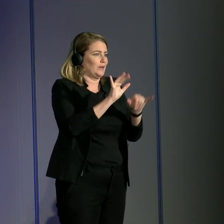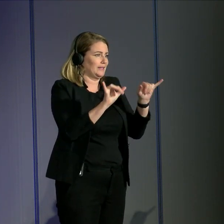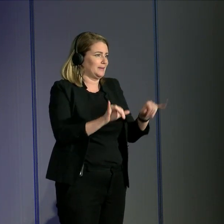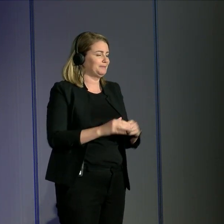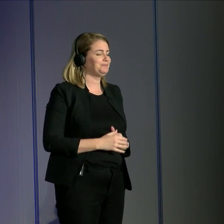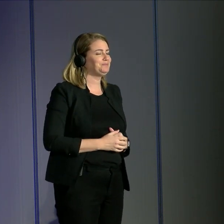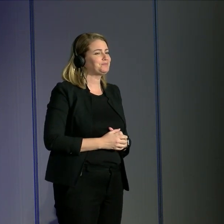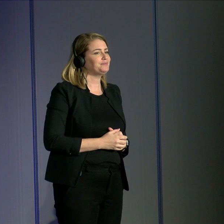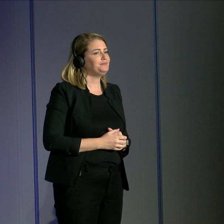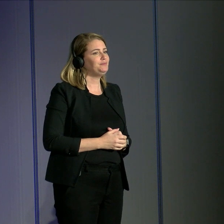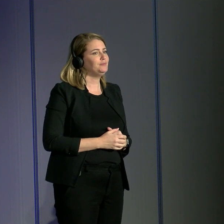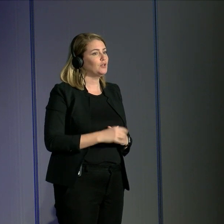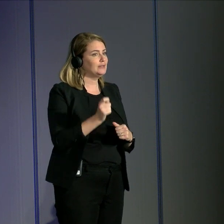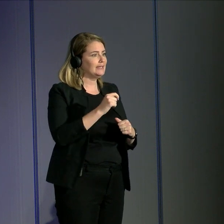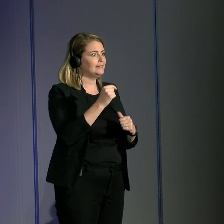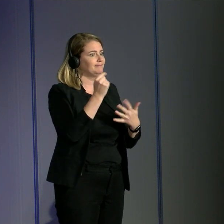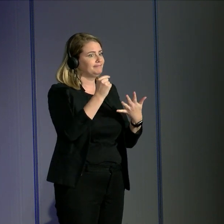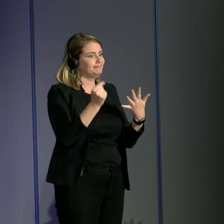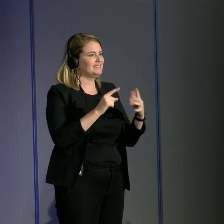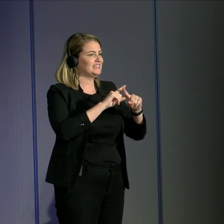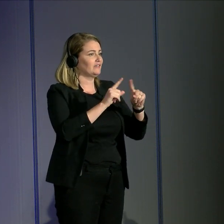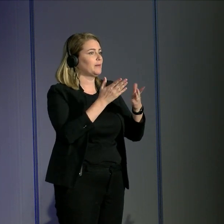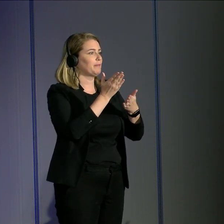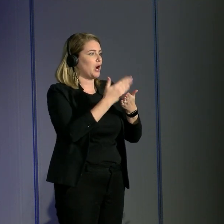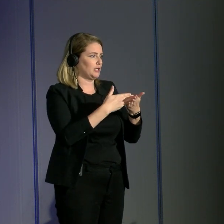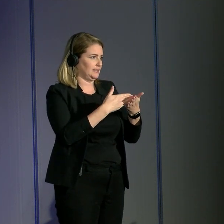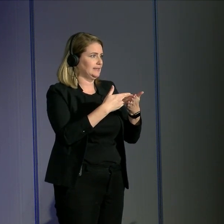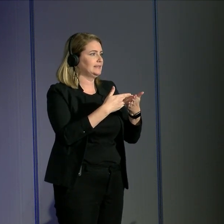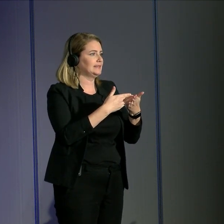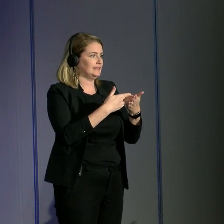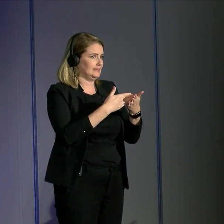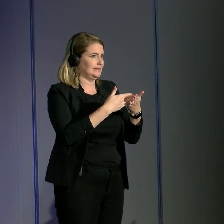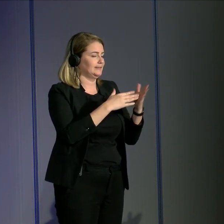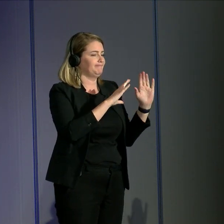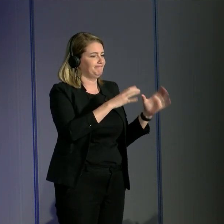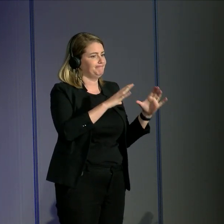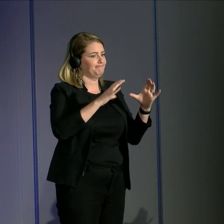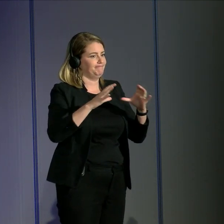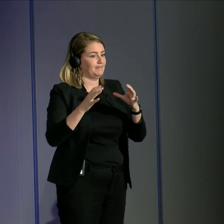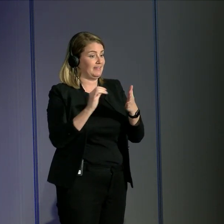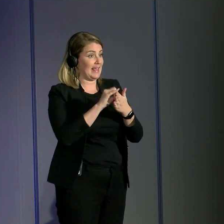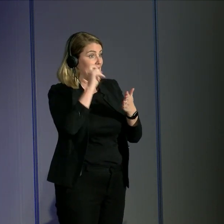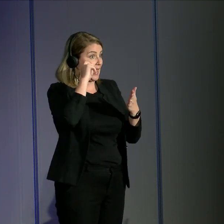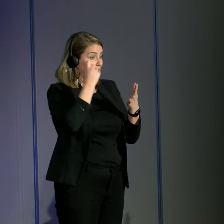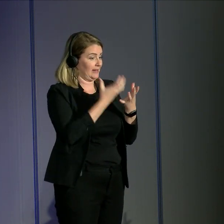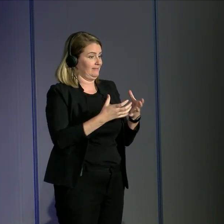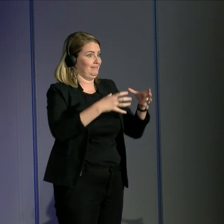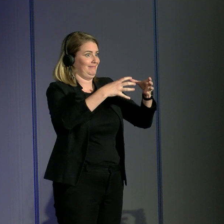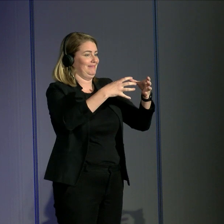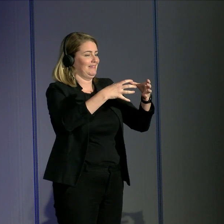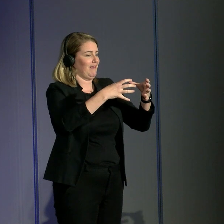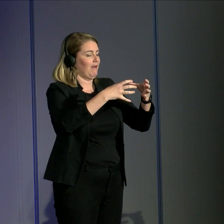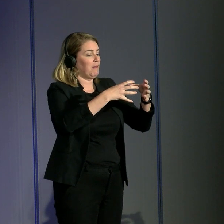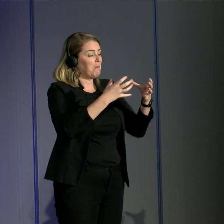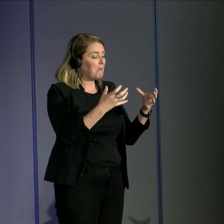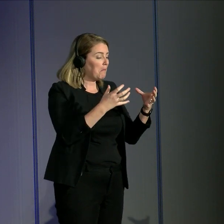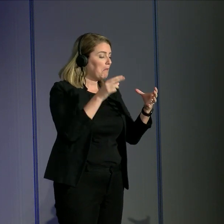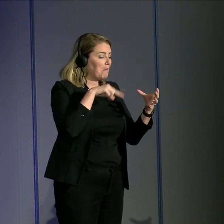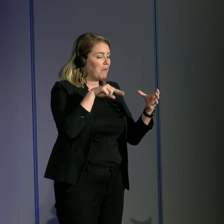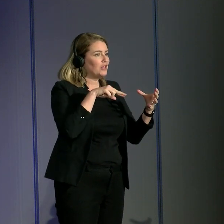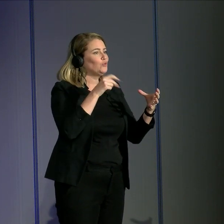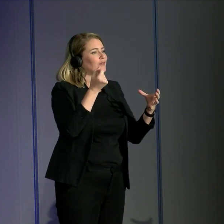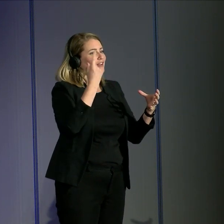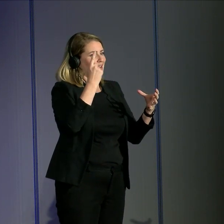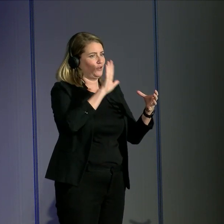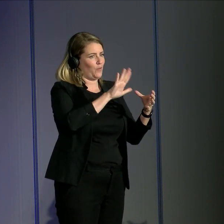So you need all these parts of the onion to understand your accessibility.